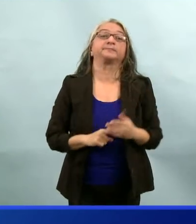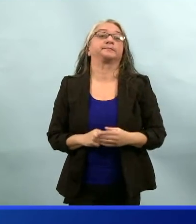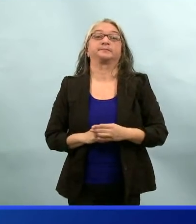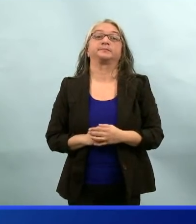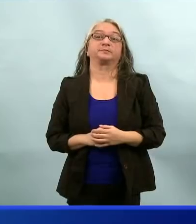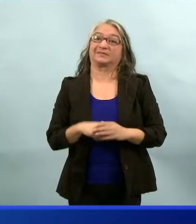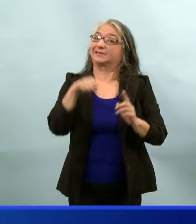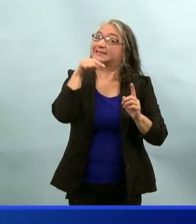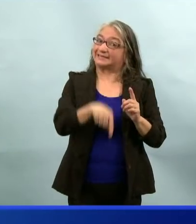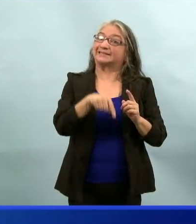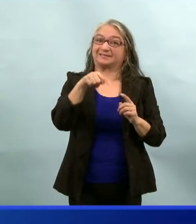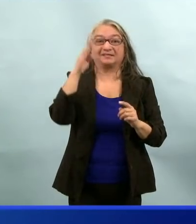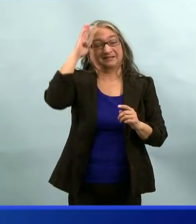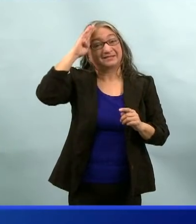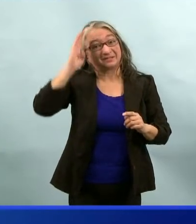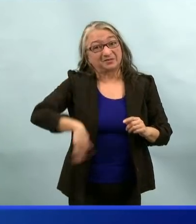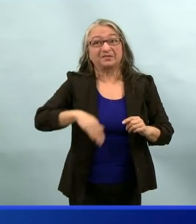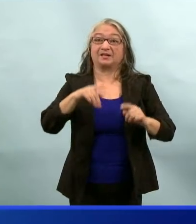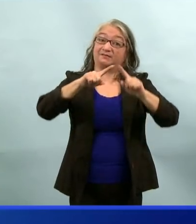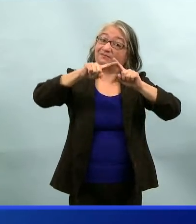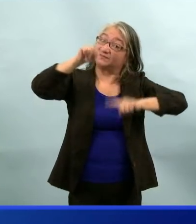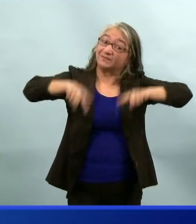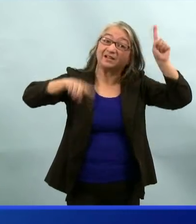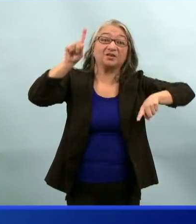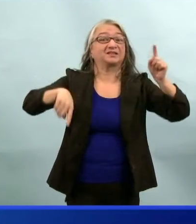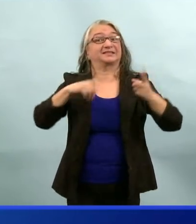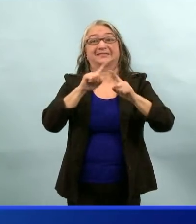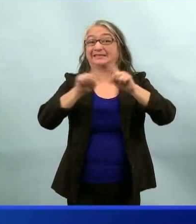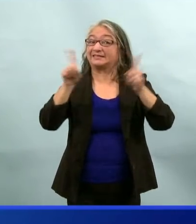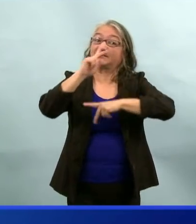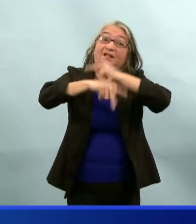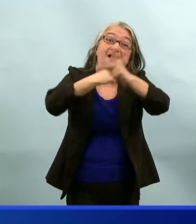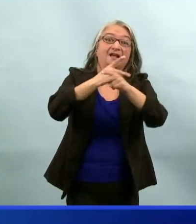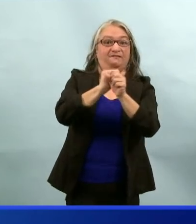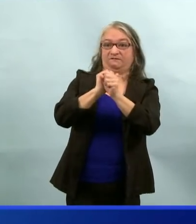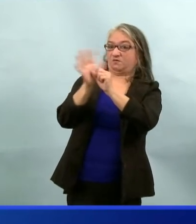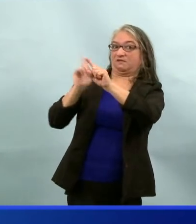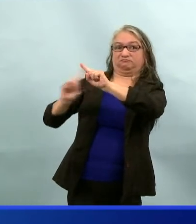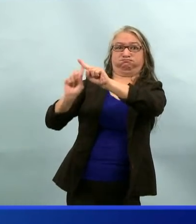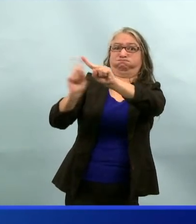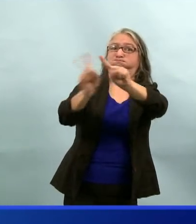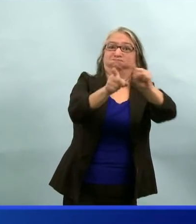we are reviewing public health measures to align with changing national guidance and incorporating